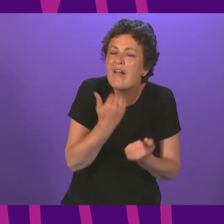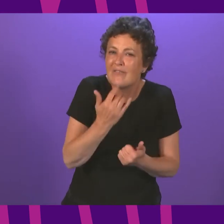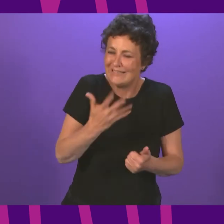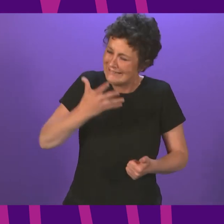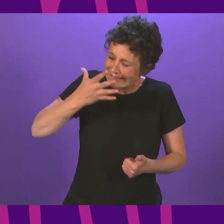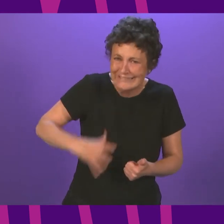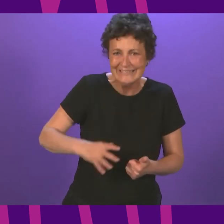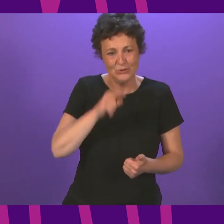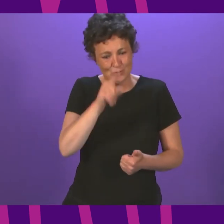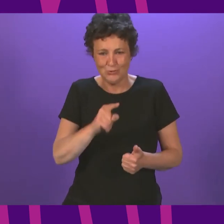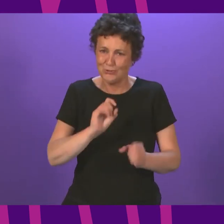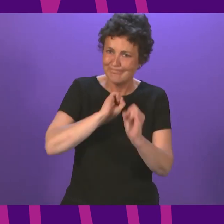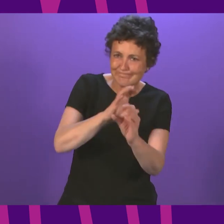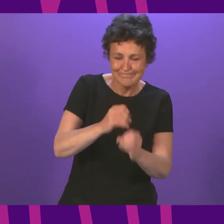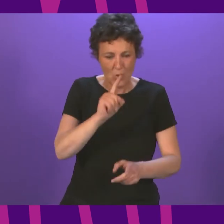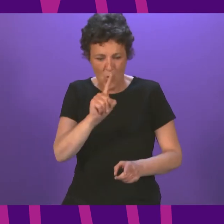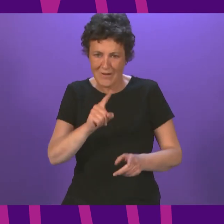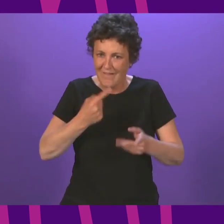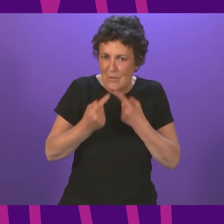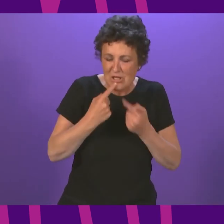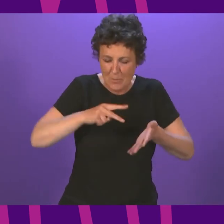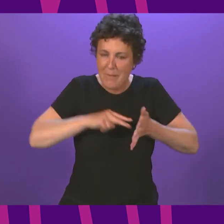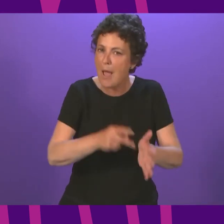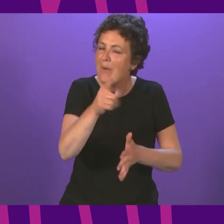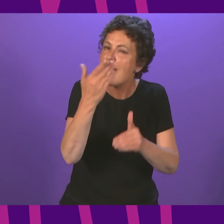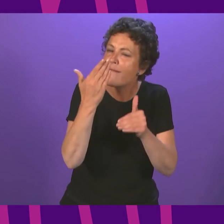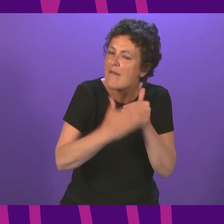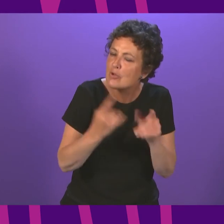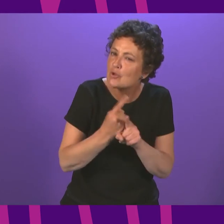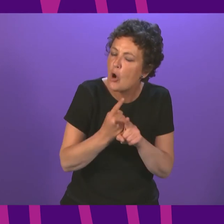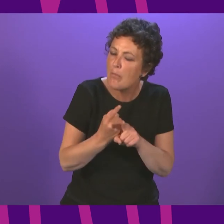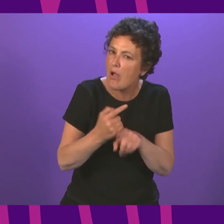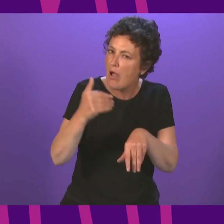on “information” and “plans” but not on effect or impact. For that reason, I do